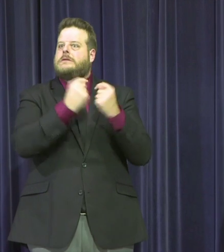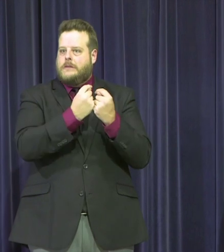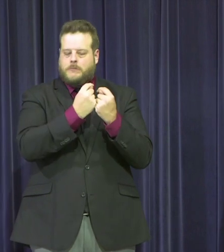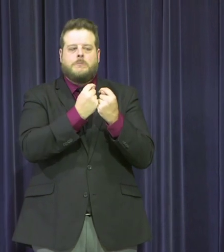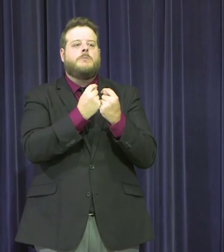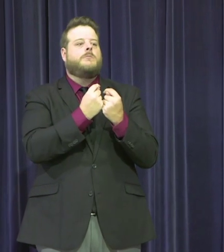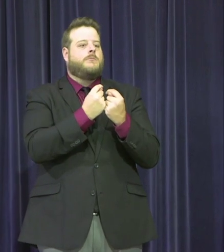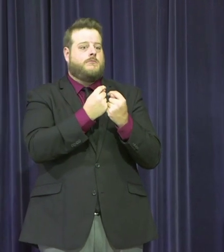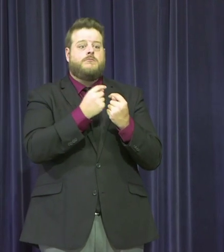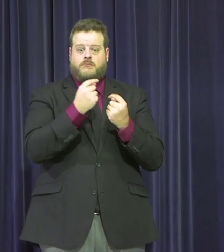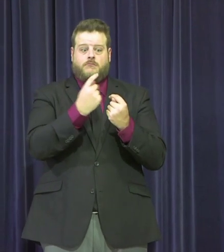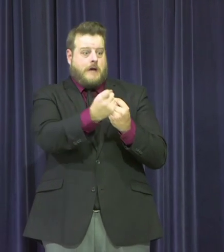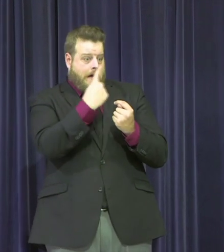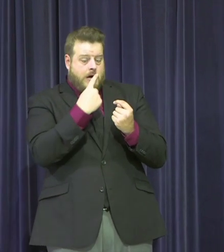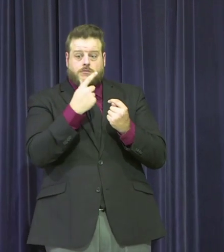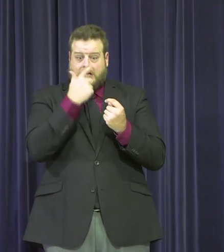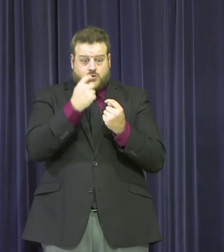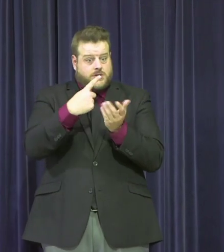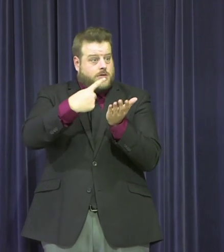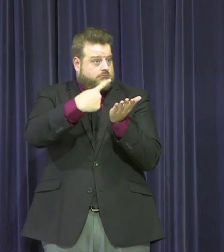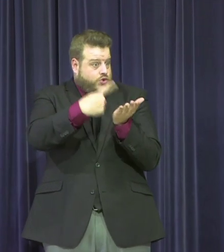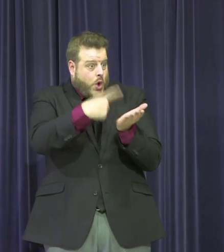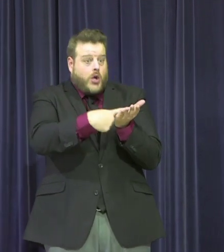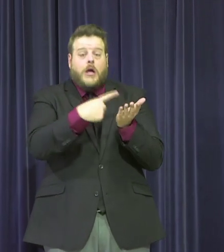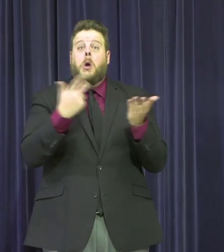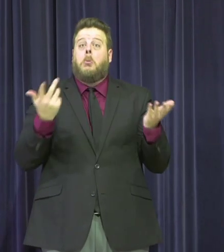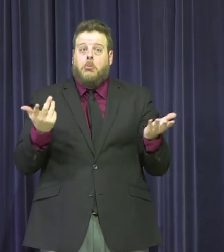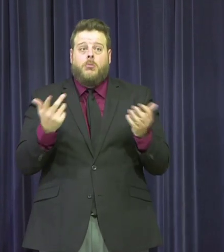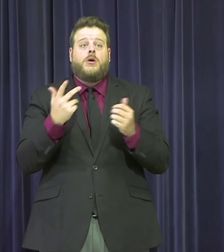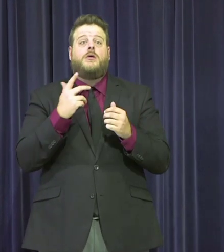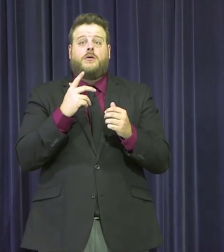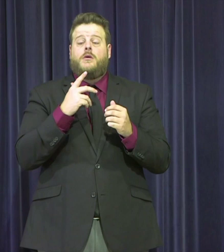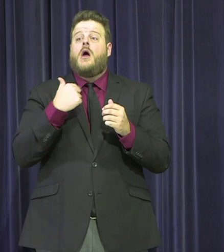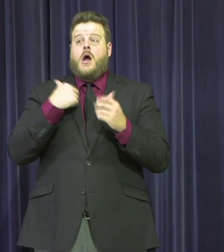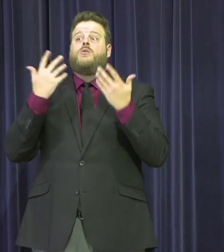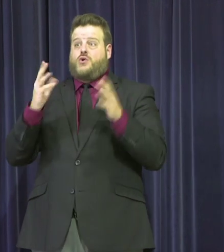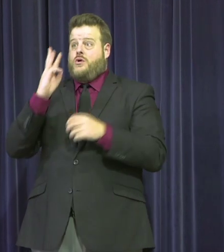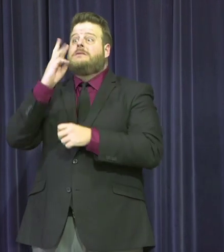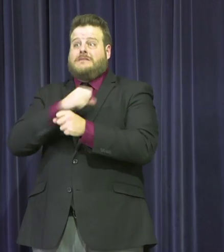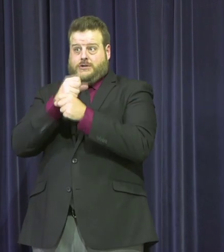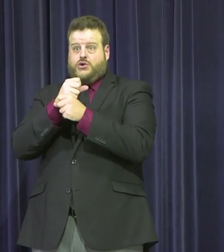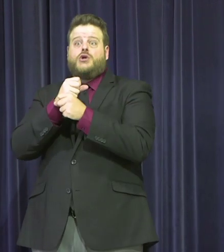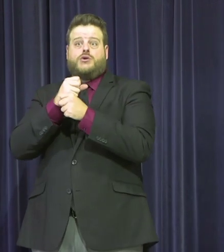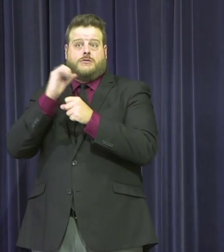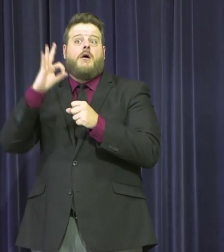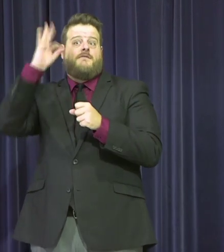you be interested in having a conversation", I would say, it was six years into federal service and it was a lot.